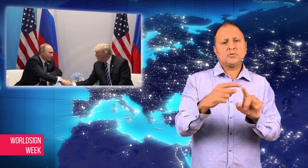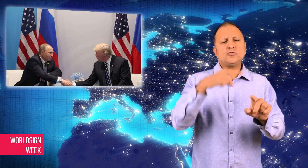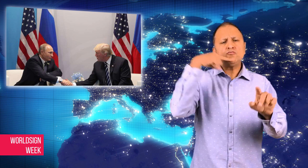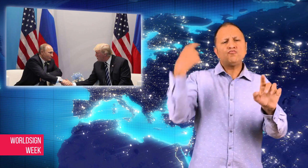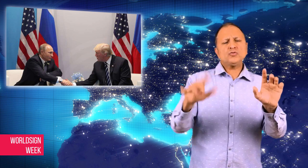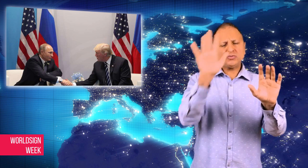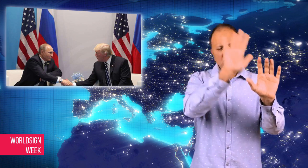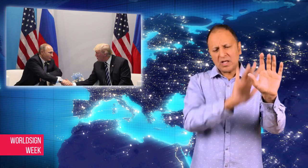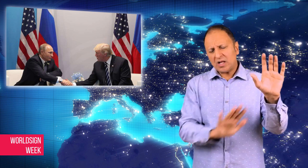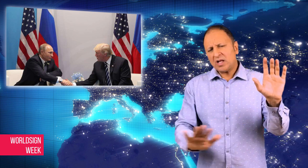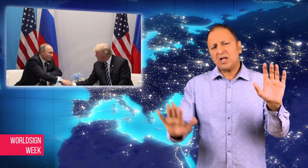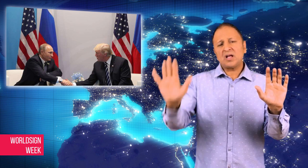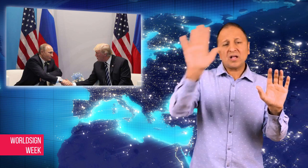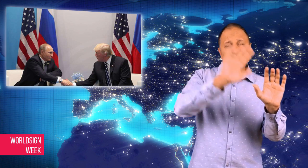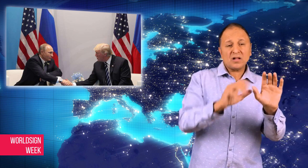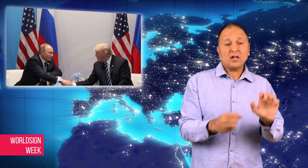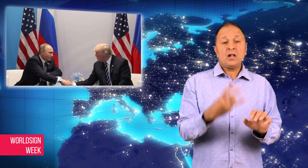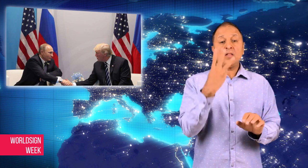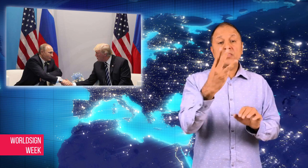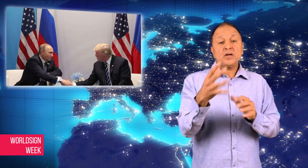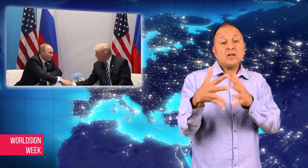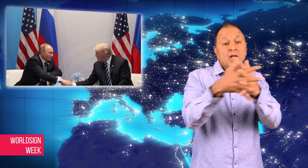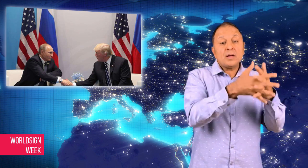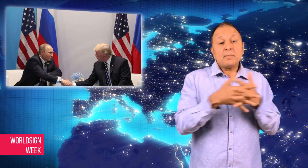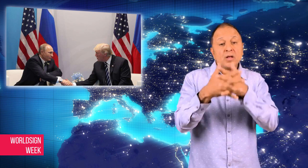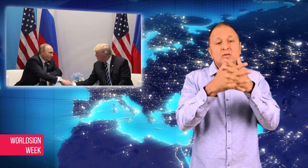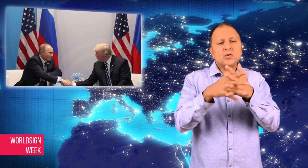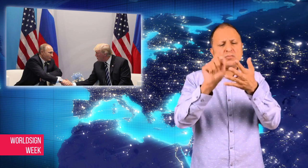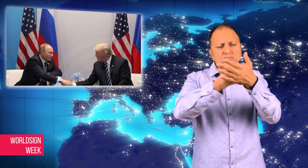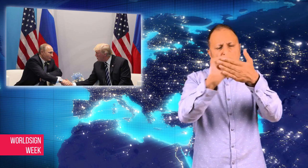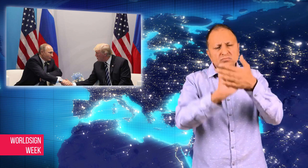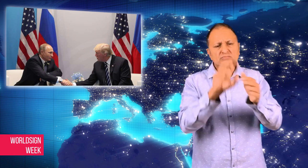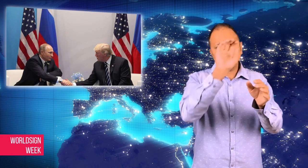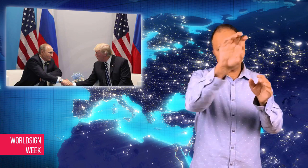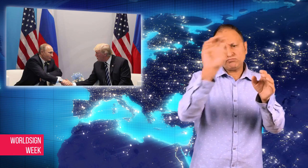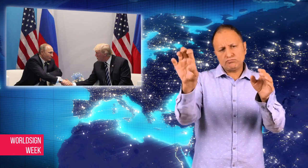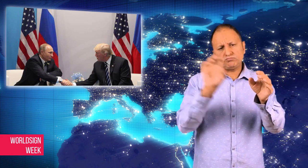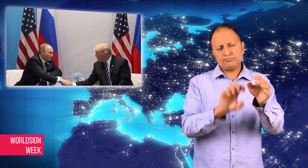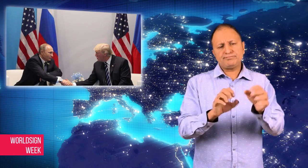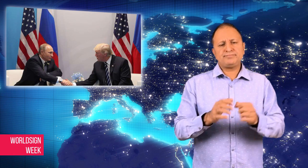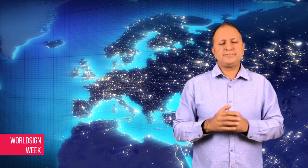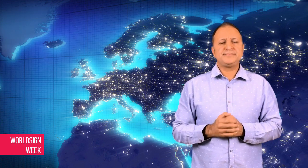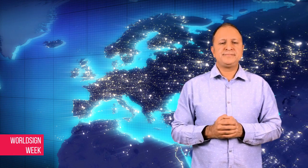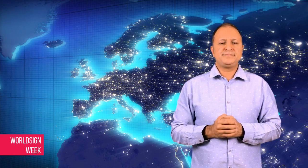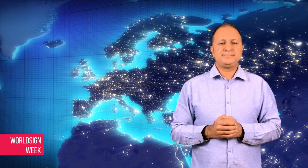embassy and three other U.S. locations in Russia.